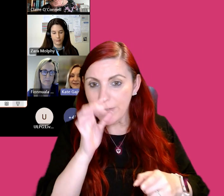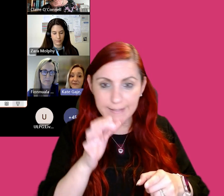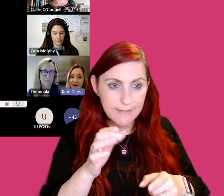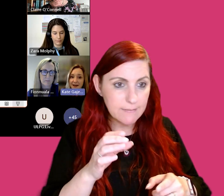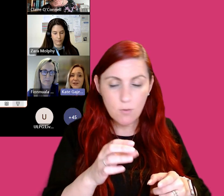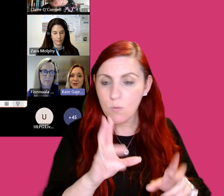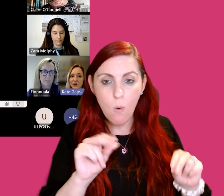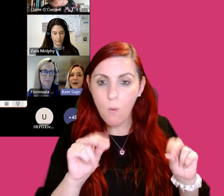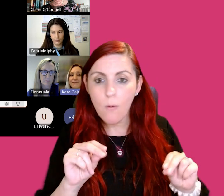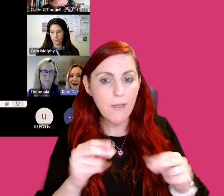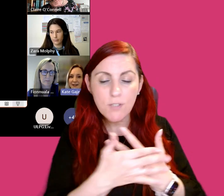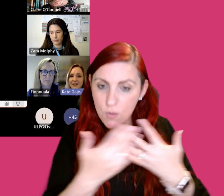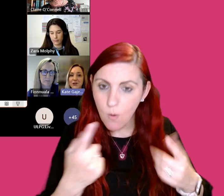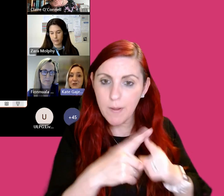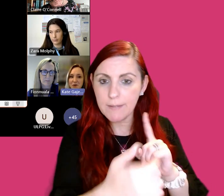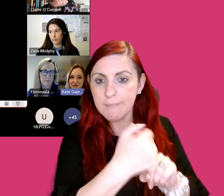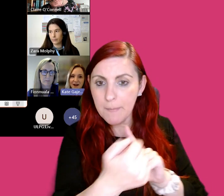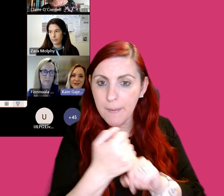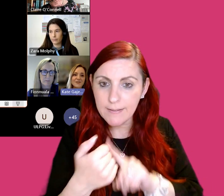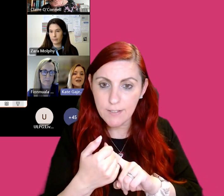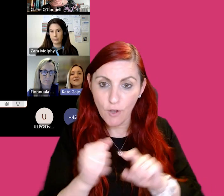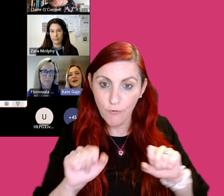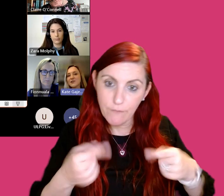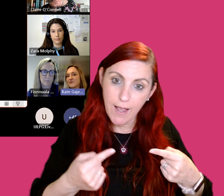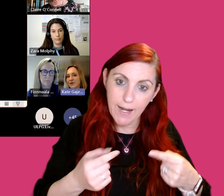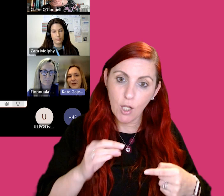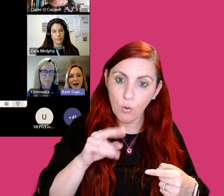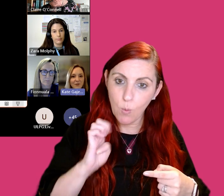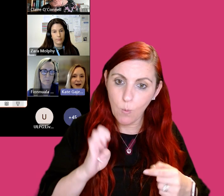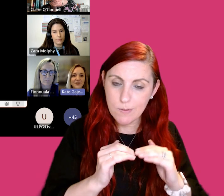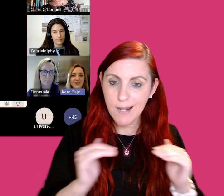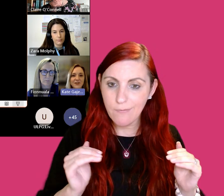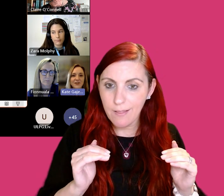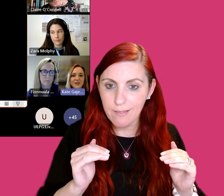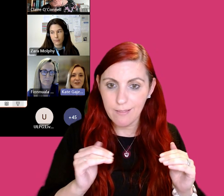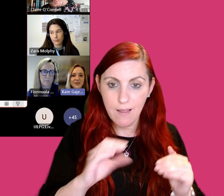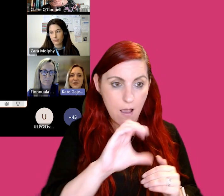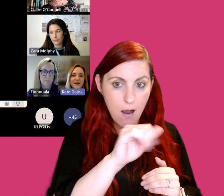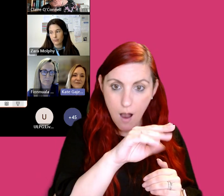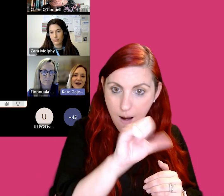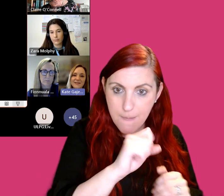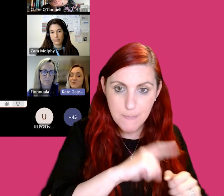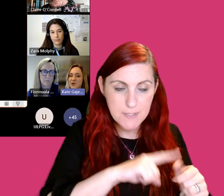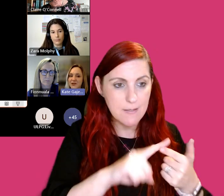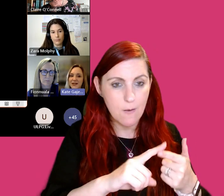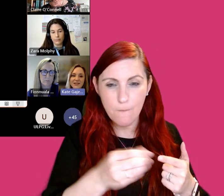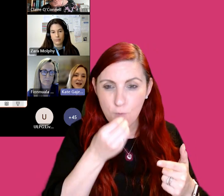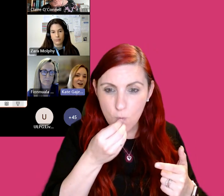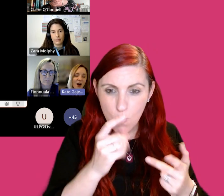that affect your final glucose values starting from carbohydrates and food and fats and proteins